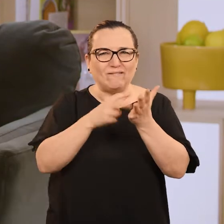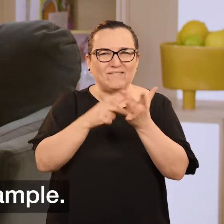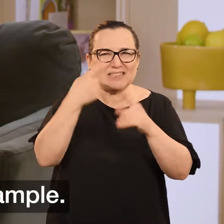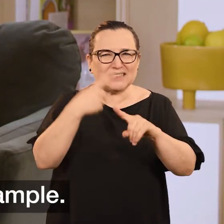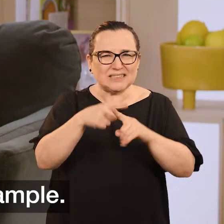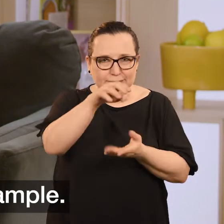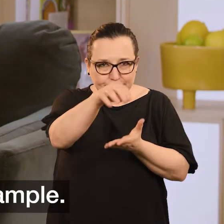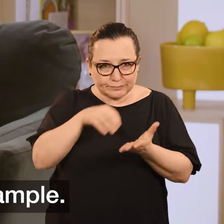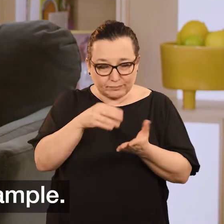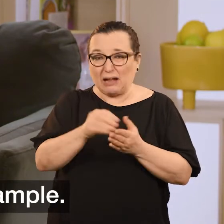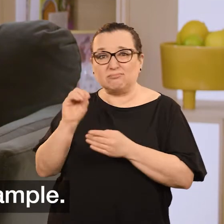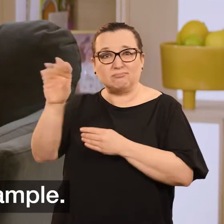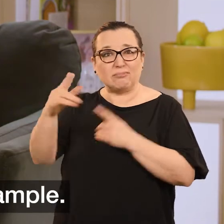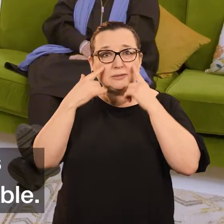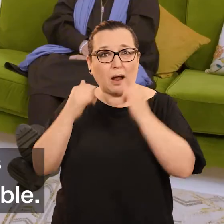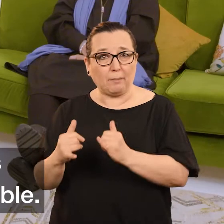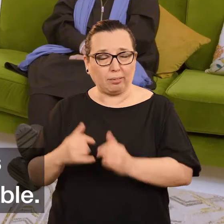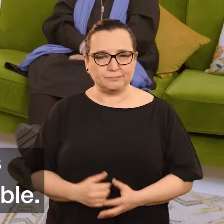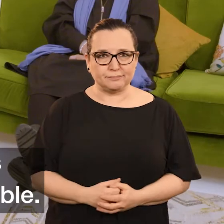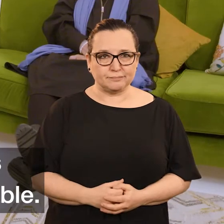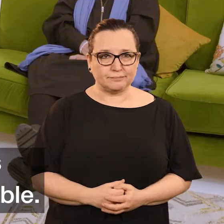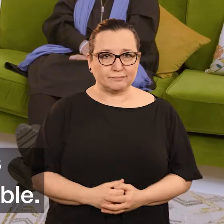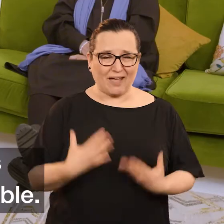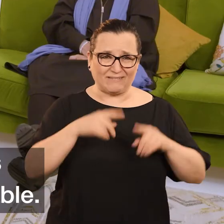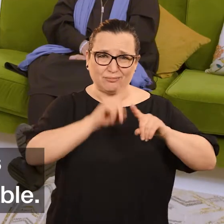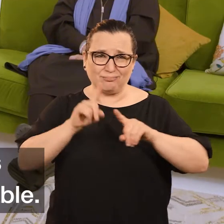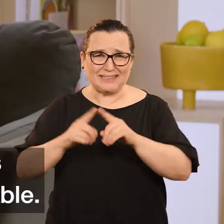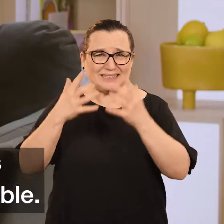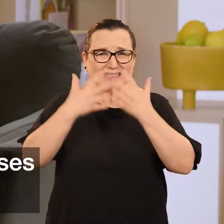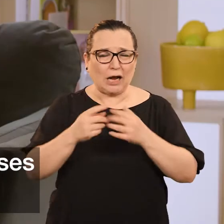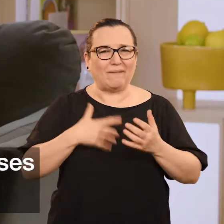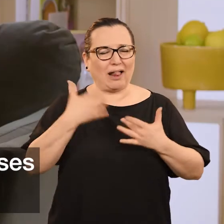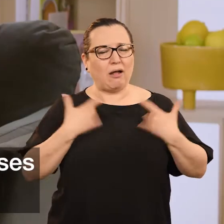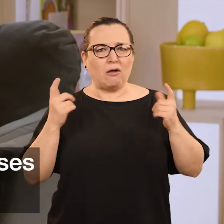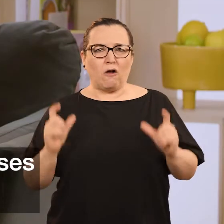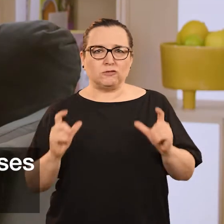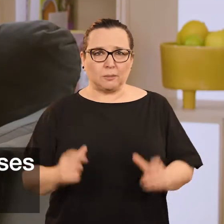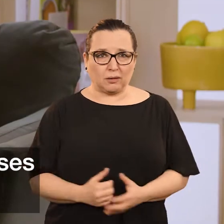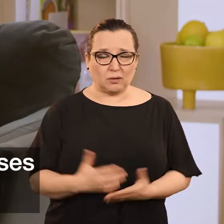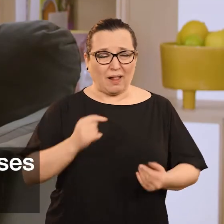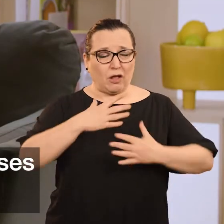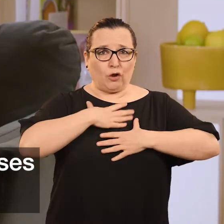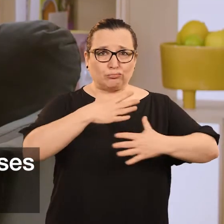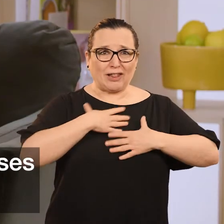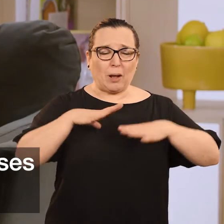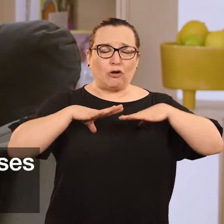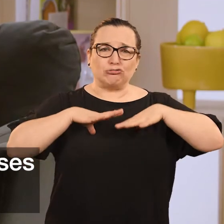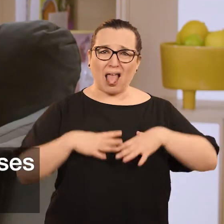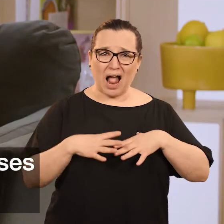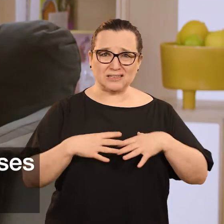And that's what's sent off as the sample. We have different techniques to make you feel more comfortable. So whether it's breathing exercises to really help you relax.